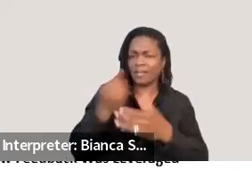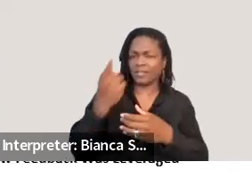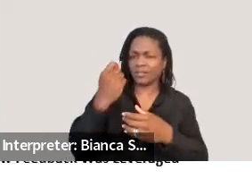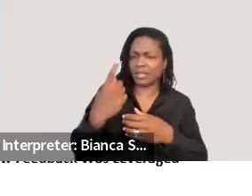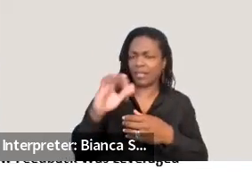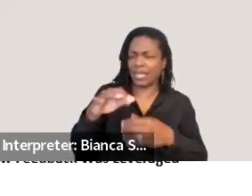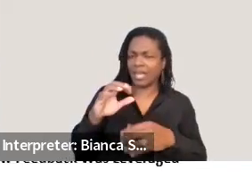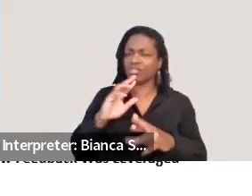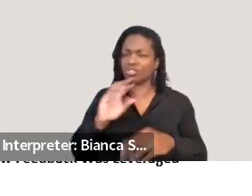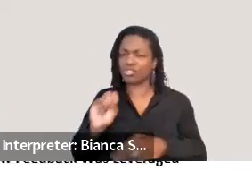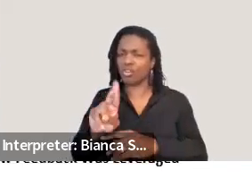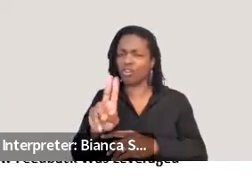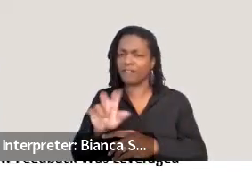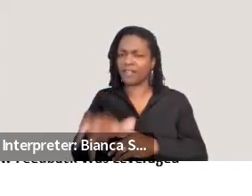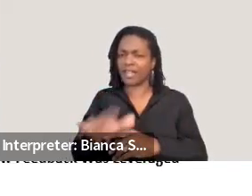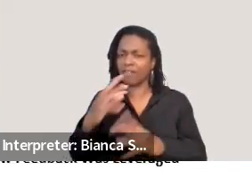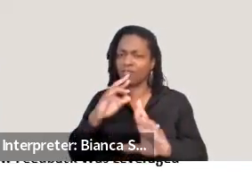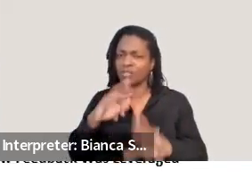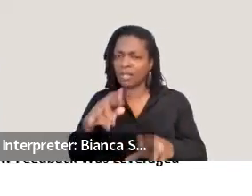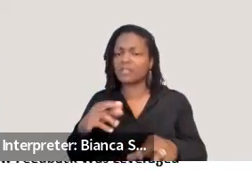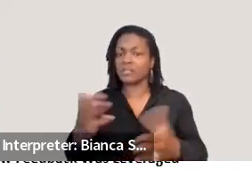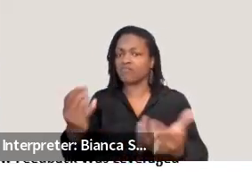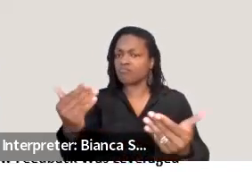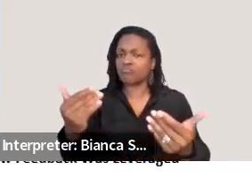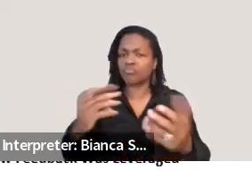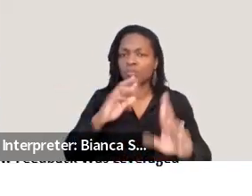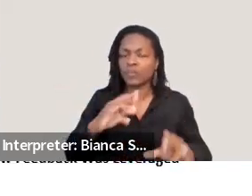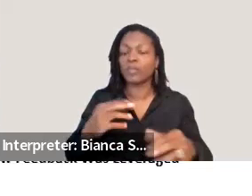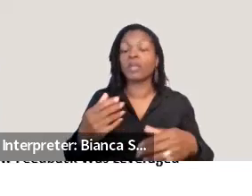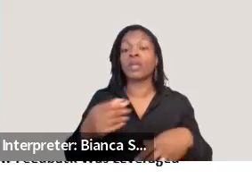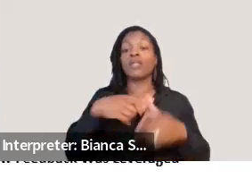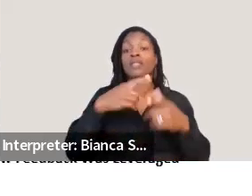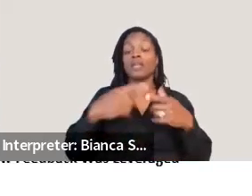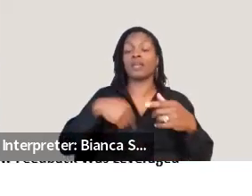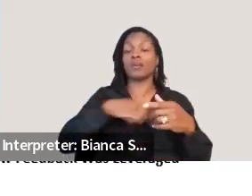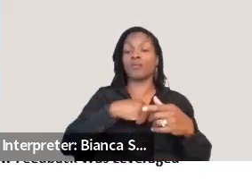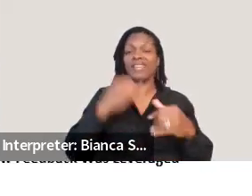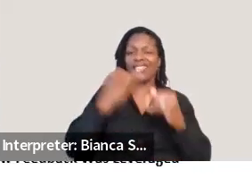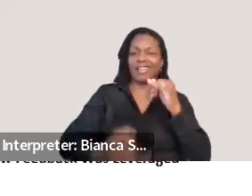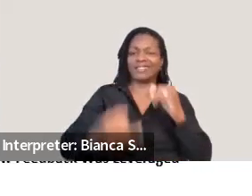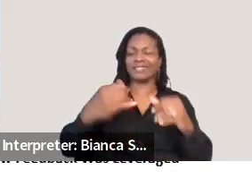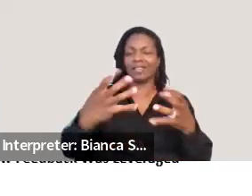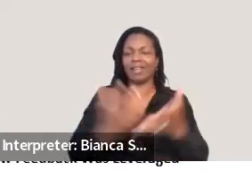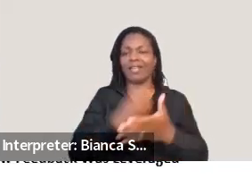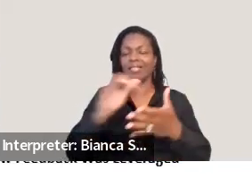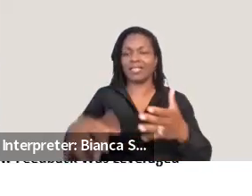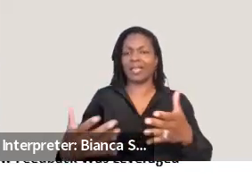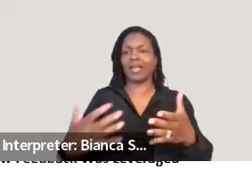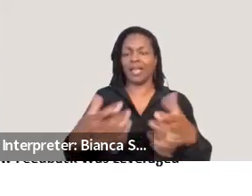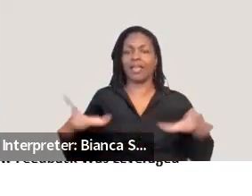Lastly, we conducted a second round of regional meetings to publicly vet the ship priority areas. And so in total we were about we were able to reach nearly 6,000 Louisiana.